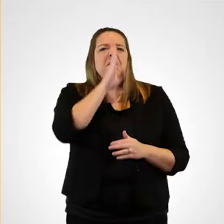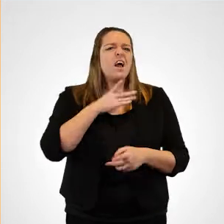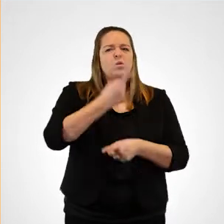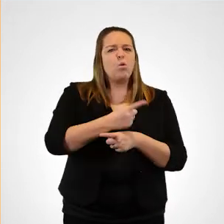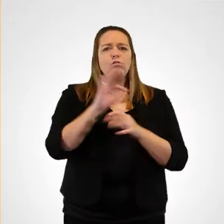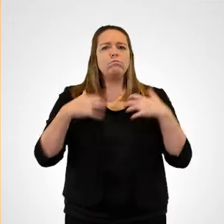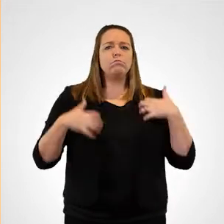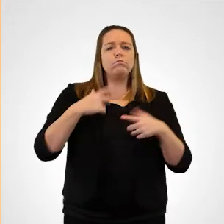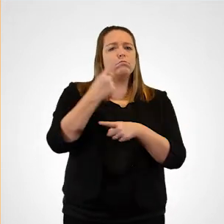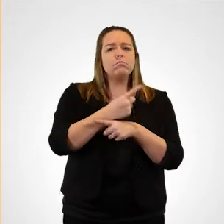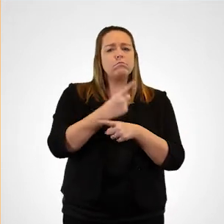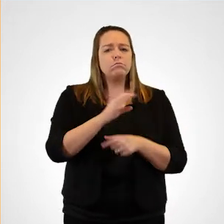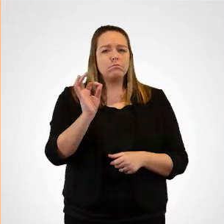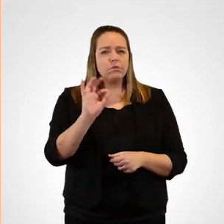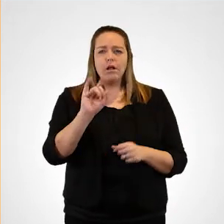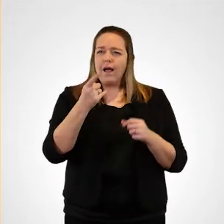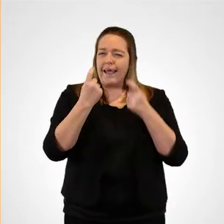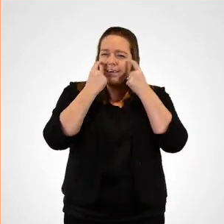but these stimuli were very carefully chosen